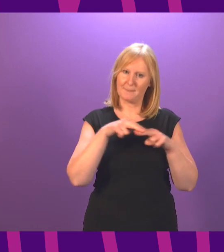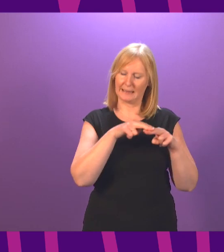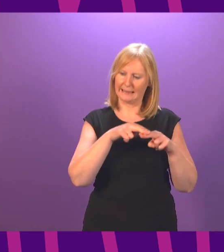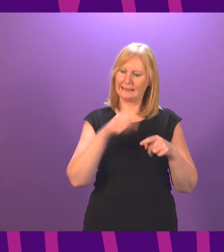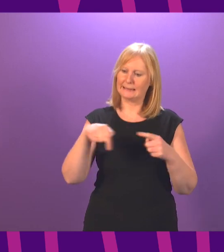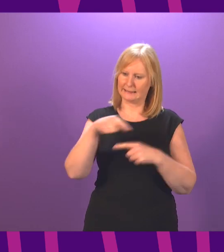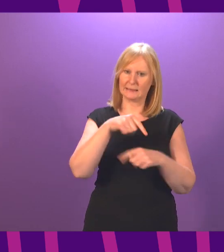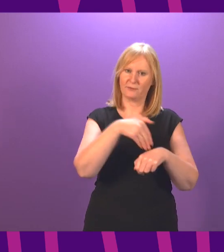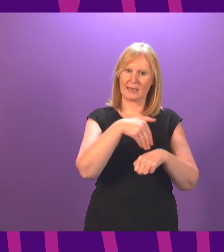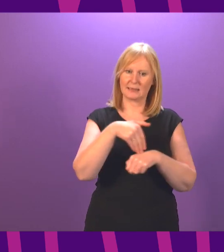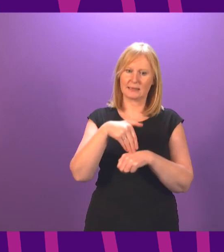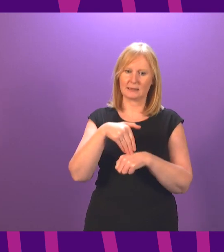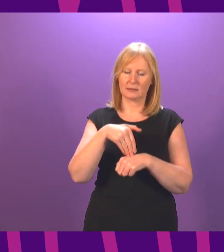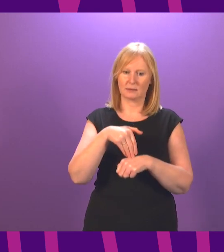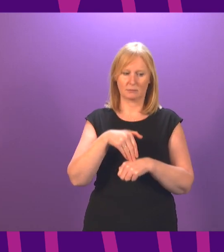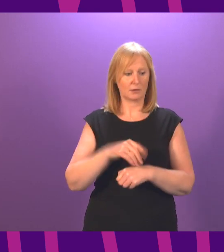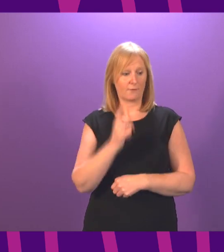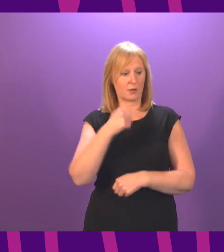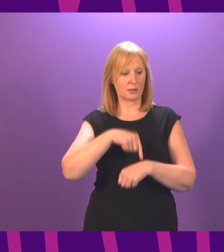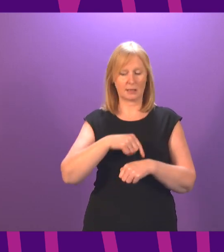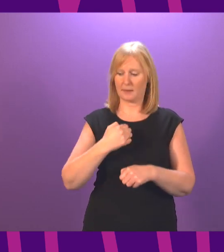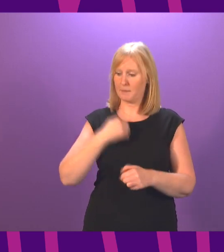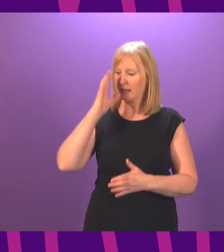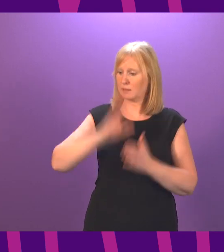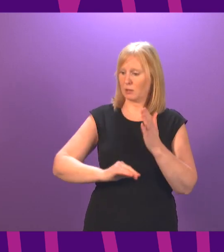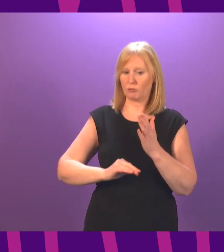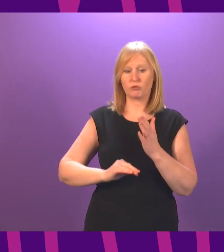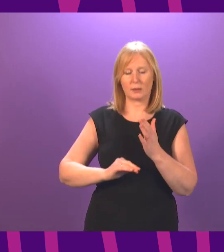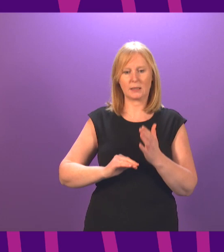this past week to write, for the first time in my experience, to somebody whom I knew